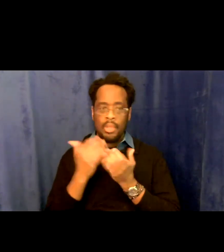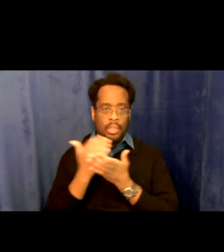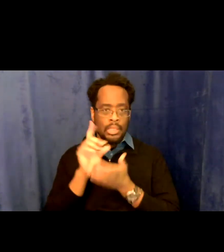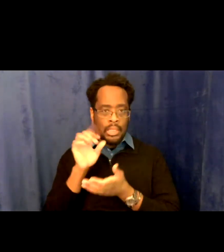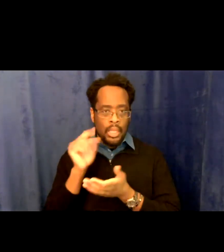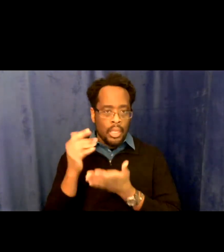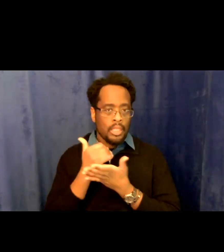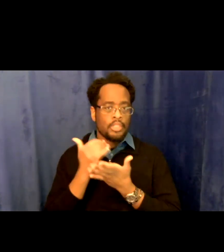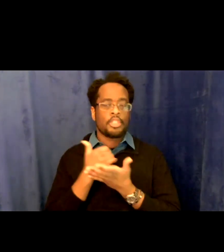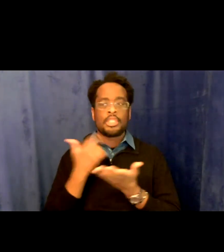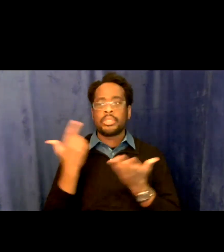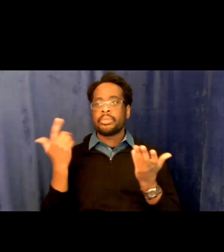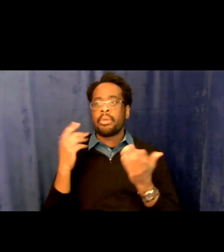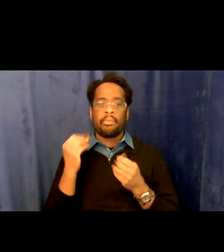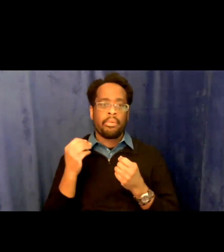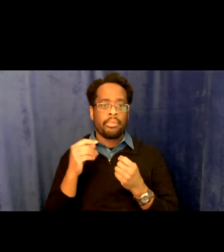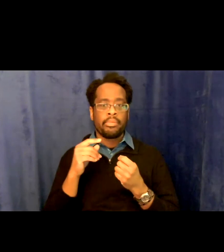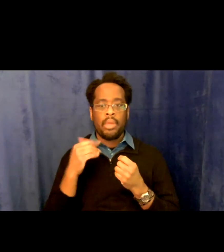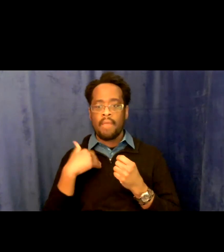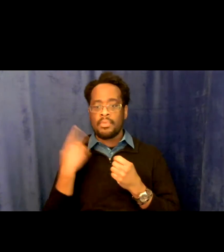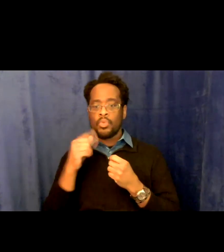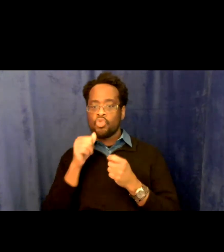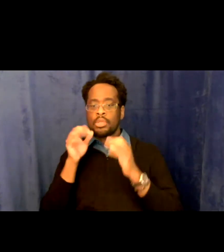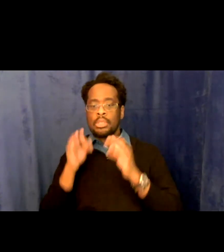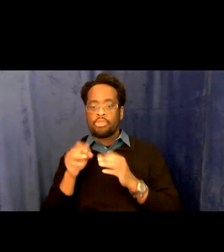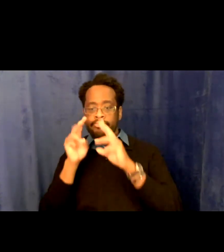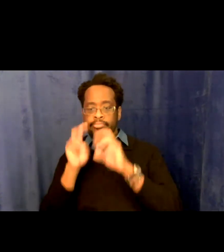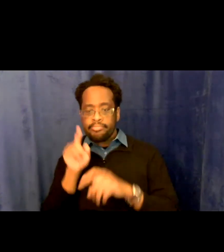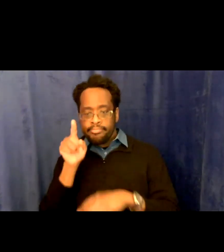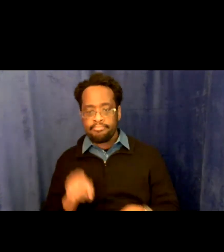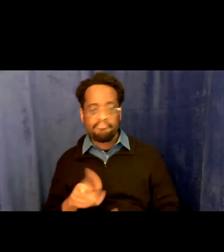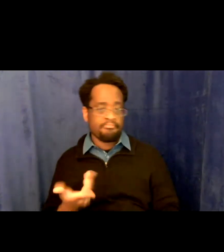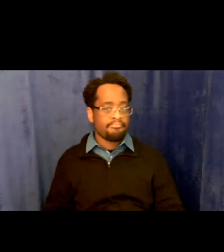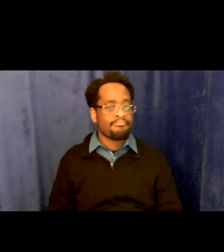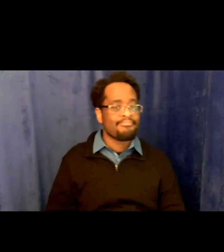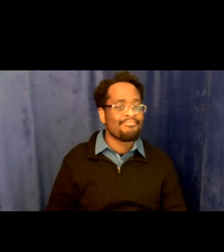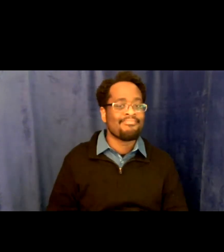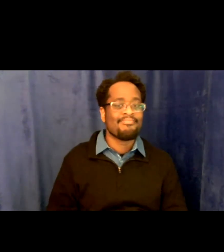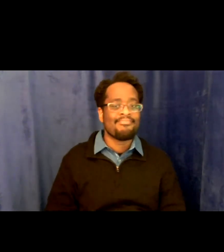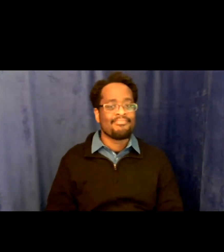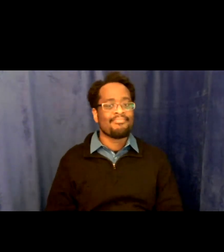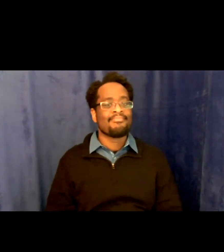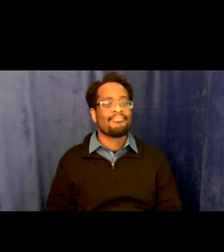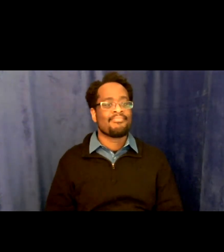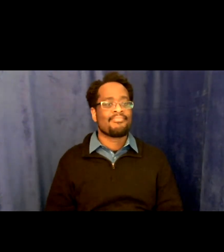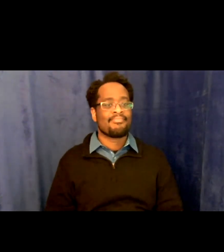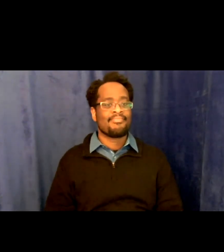and definitely helps um creating and documenting that data and so in deciding how to analyze it